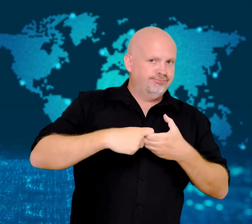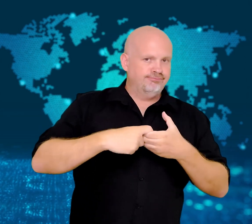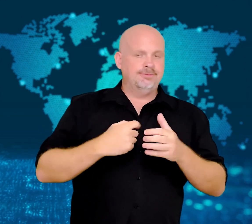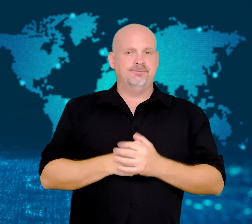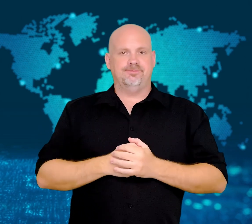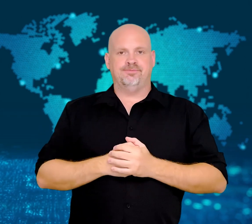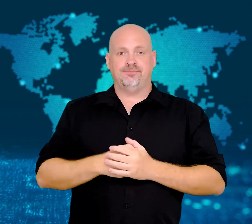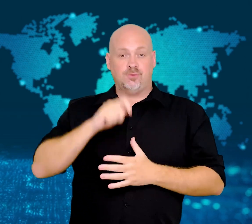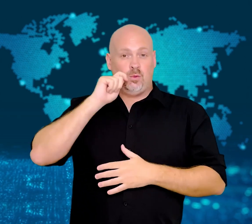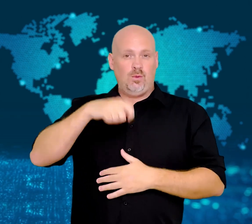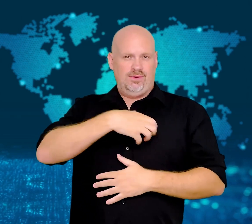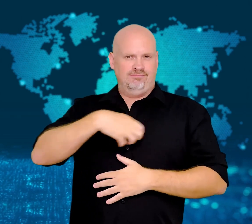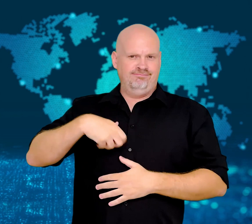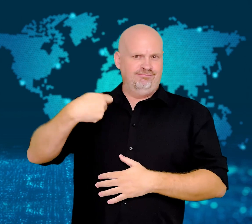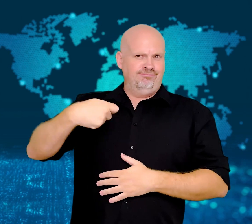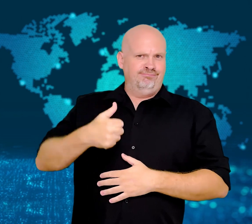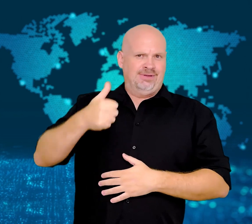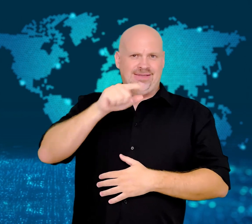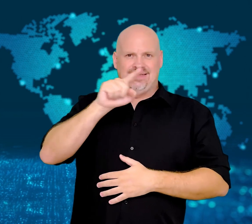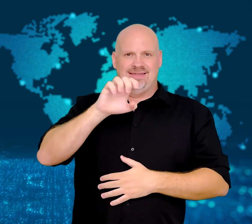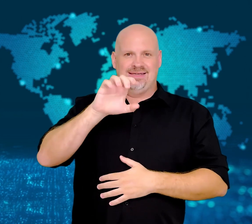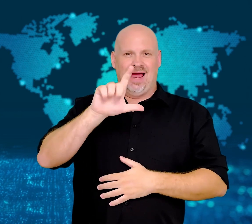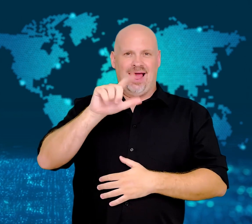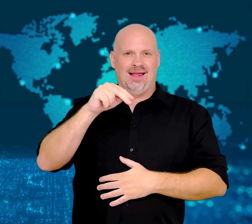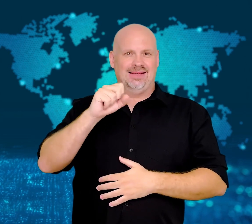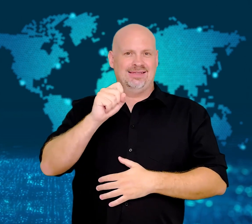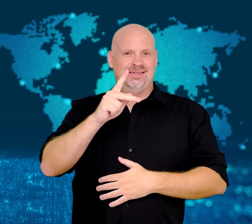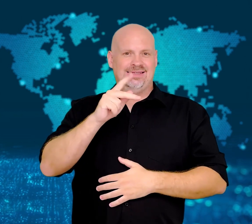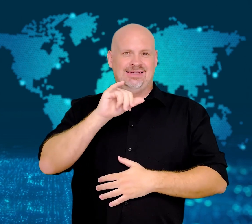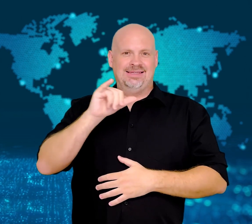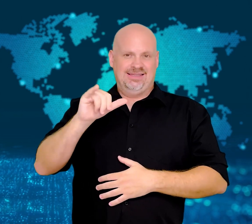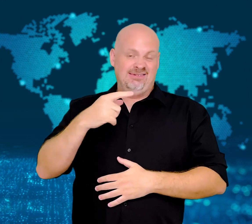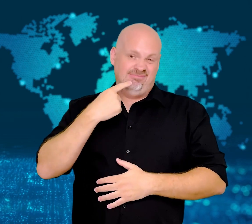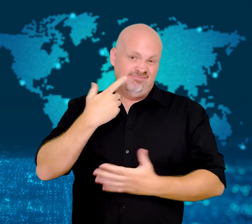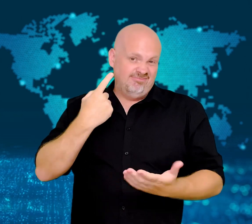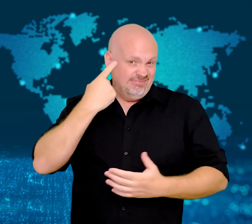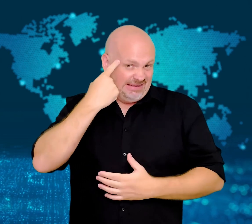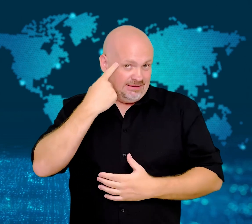the 27 member nations will now discuss Ukraine's membership.